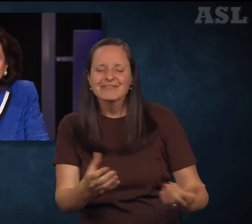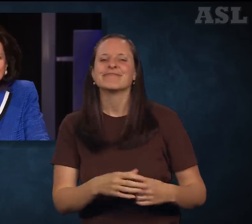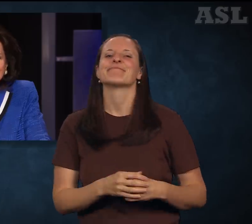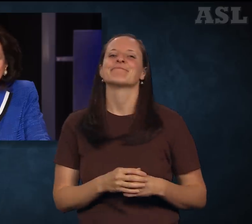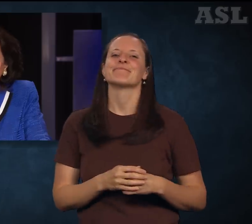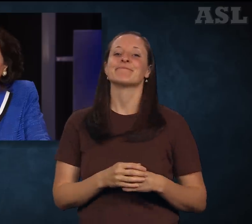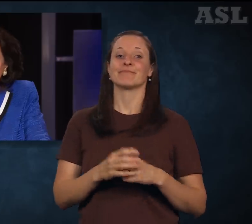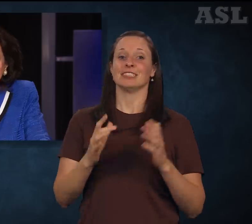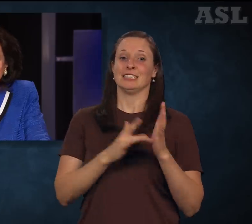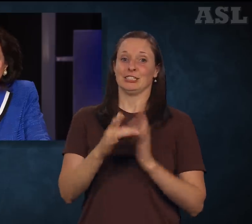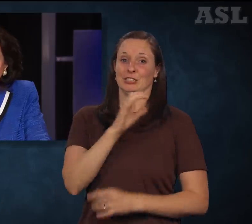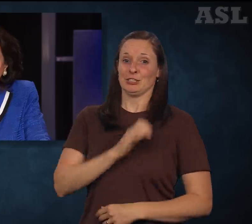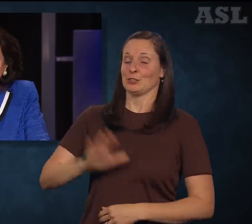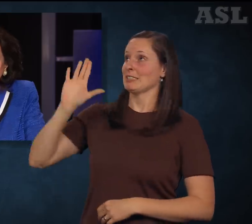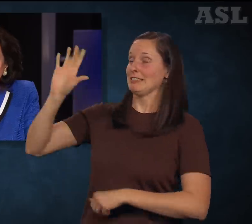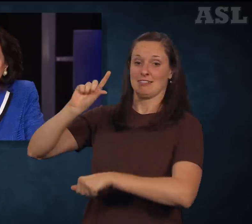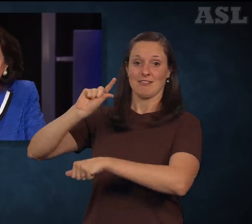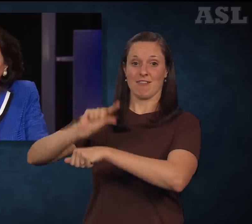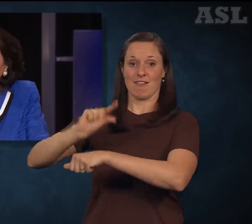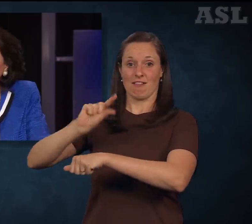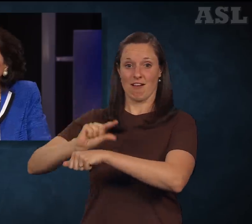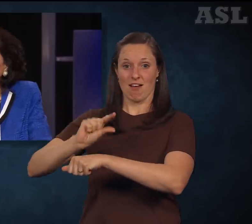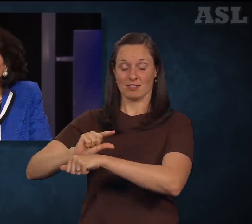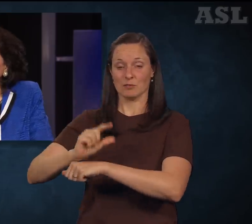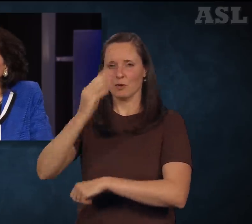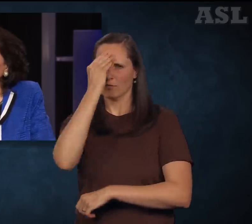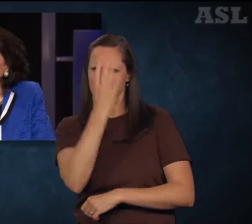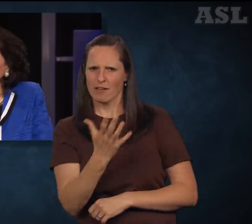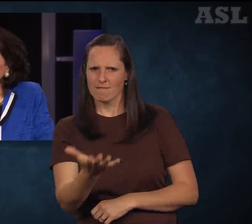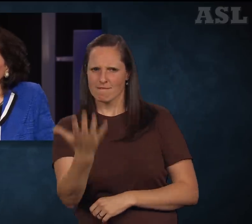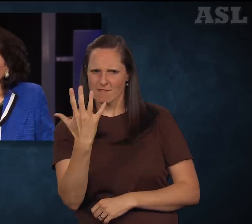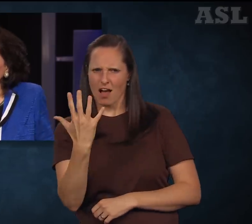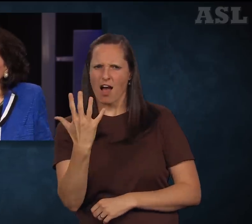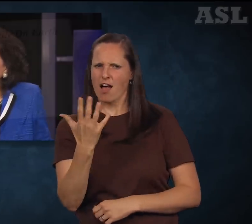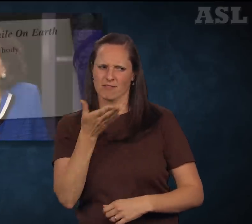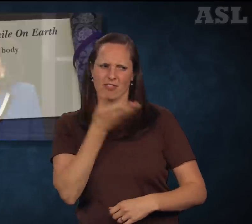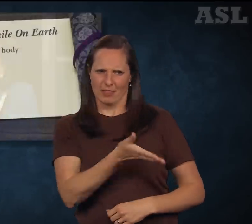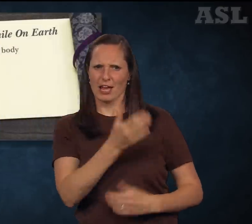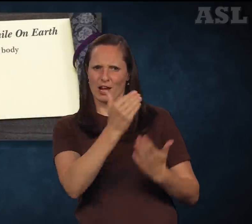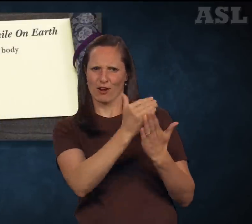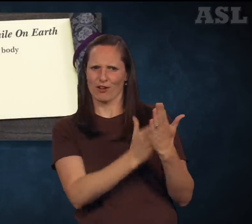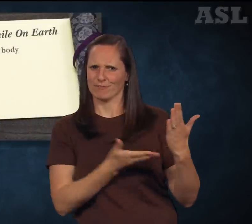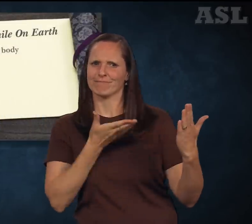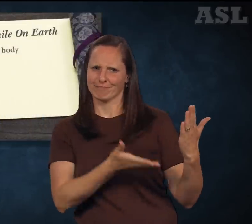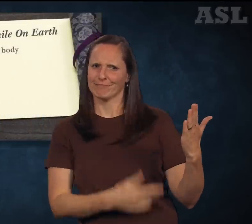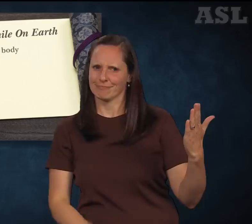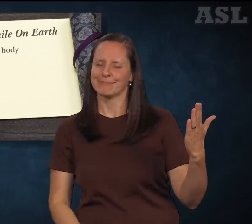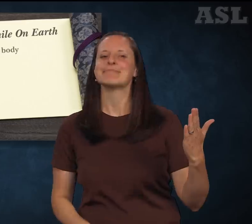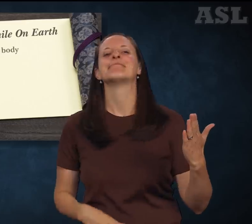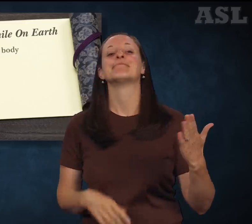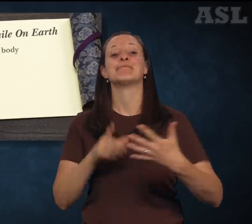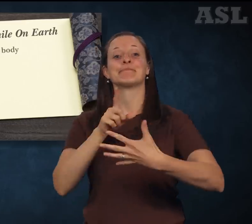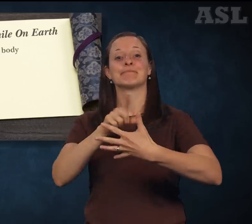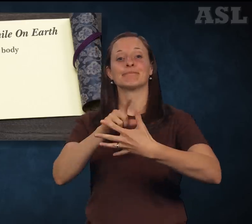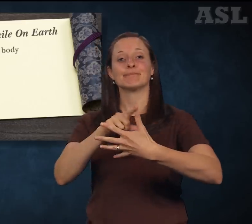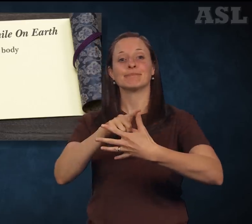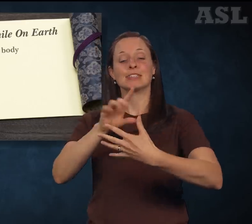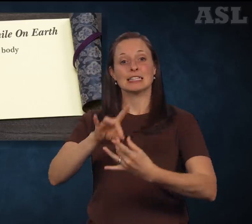LET'S TALK ABOUT FIVE OF THE THINGS SURELY WRITTEN ON YOUR SCROLL ACCORDING TO THE